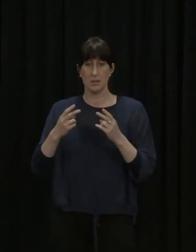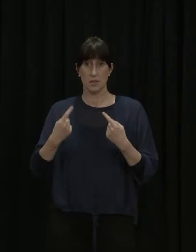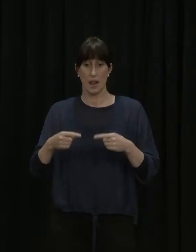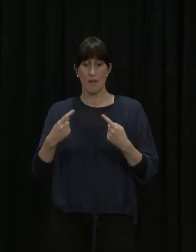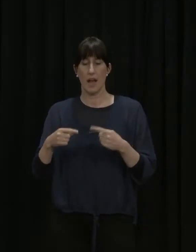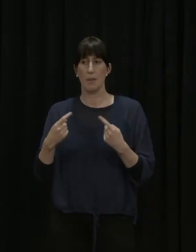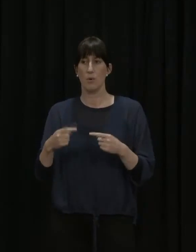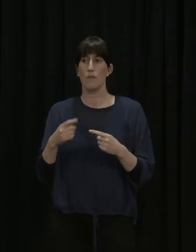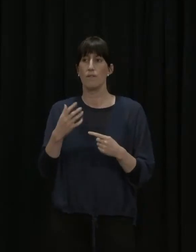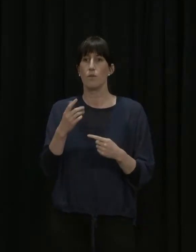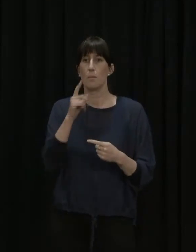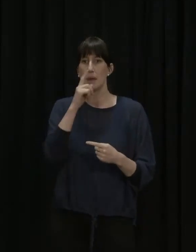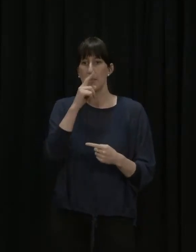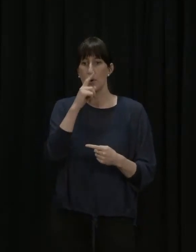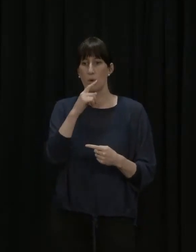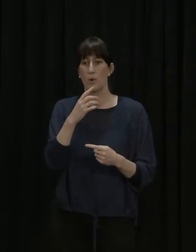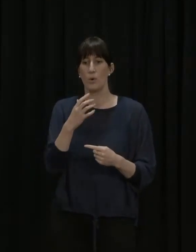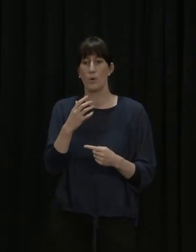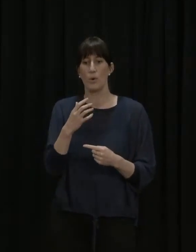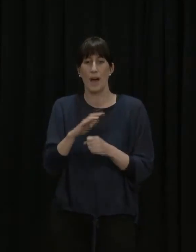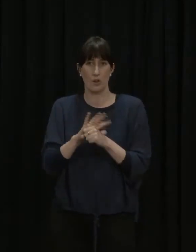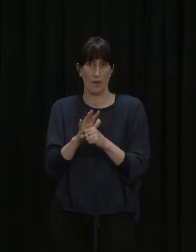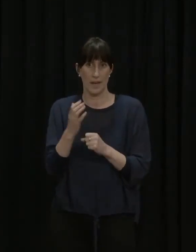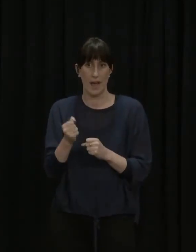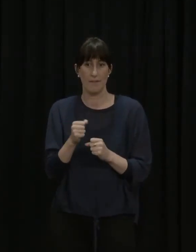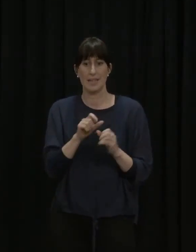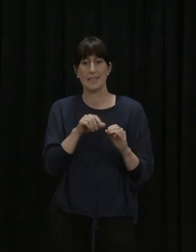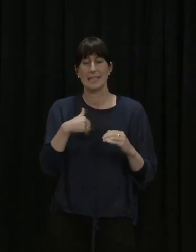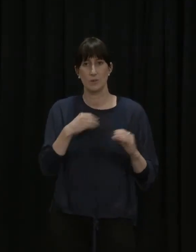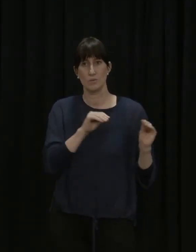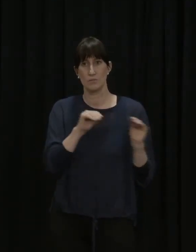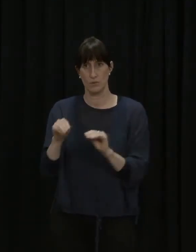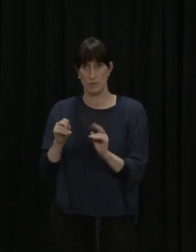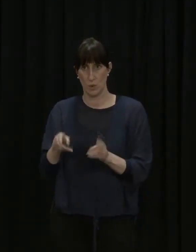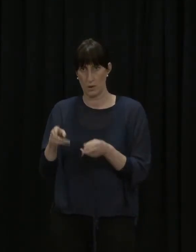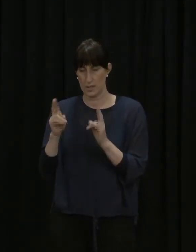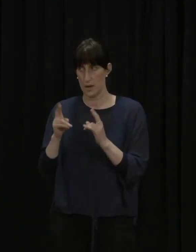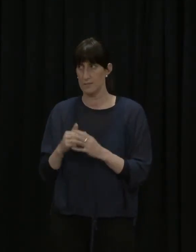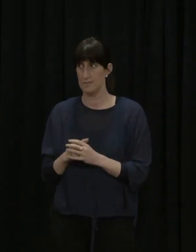organise and what is the capacity like in Auckland? We have rooms available as of right now, in Auckland and